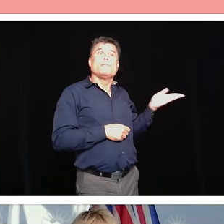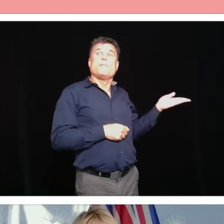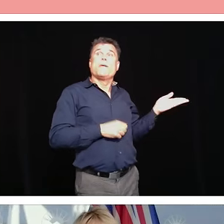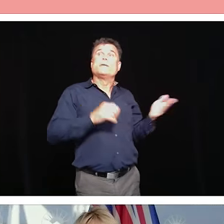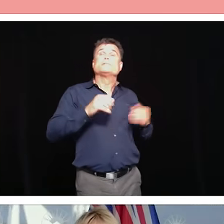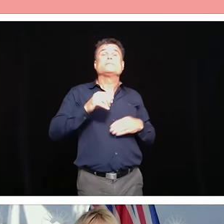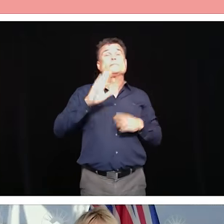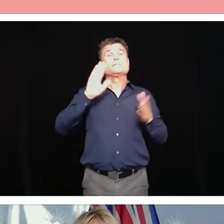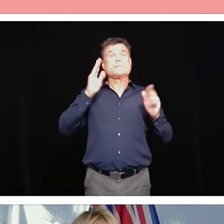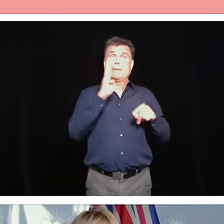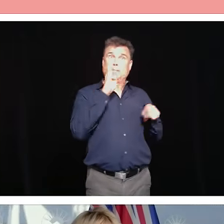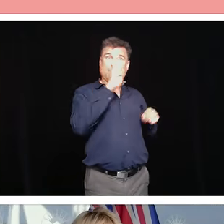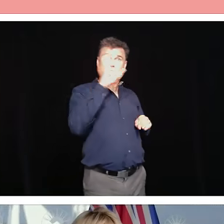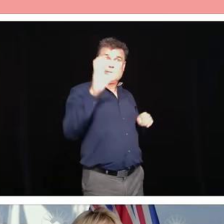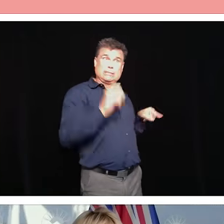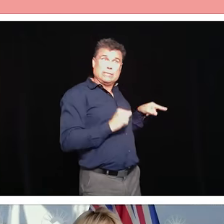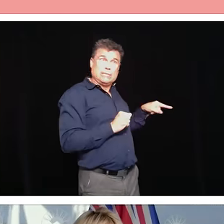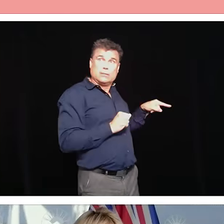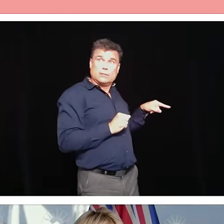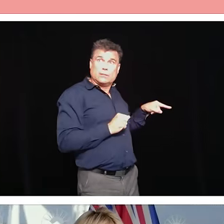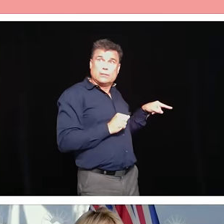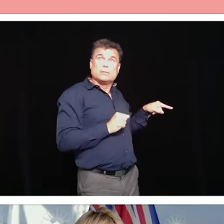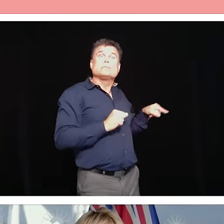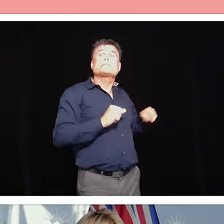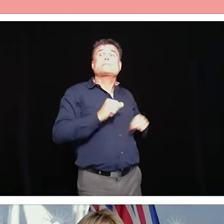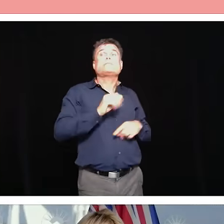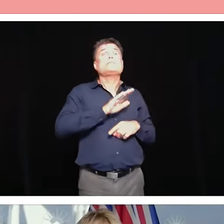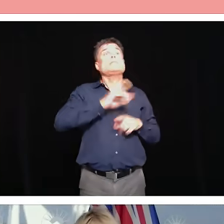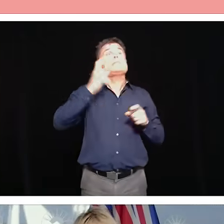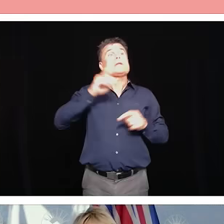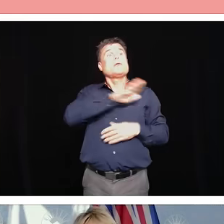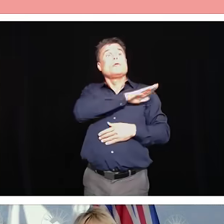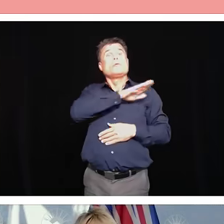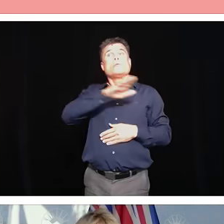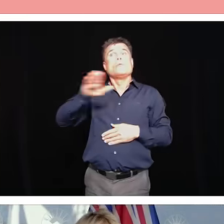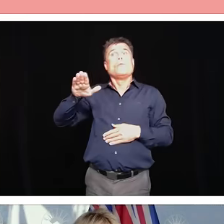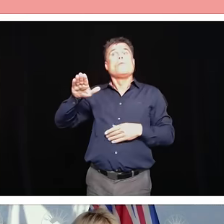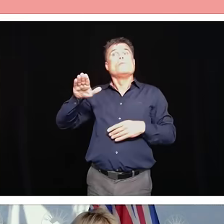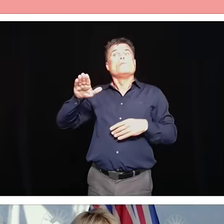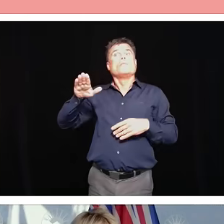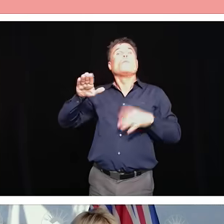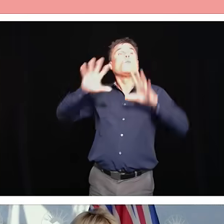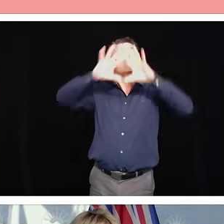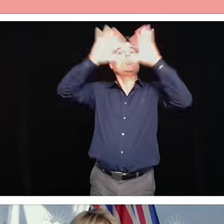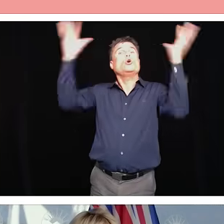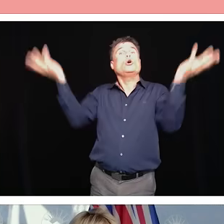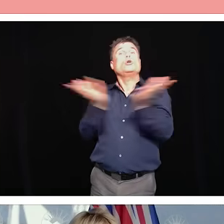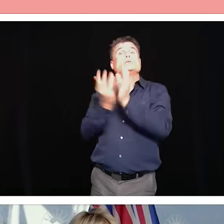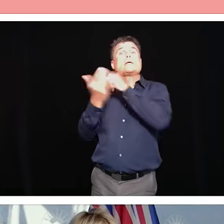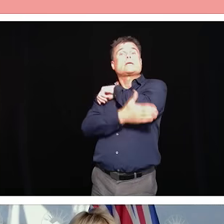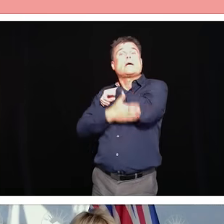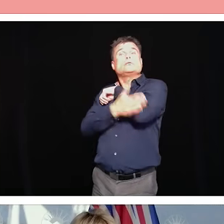We know there's been food processing plants. We've had some industrial outbreaks. Mostly smaller ones.